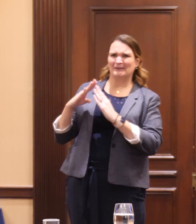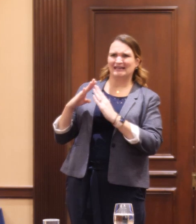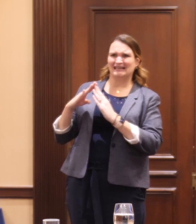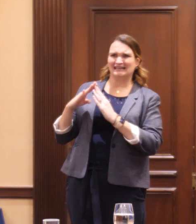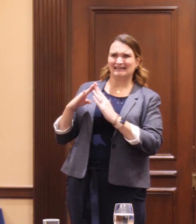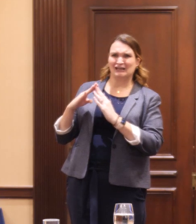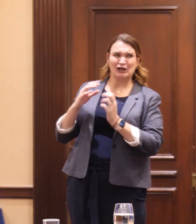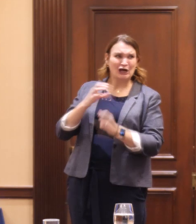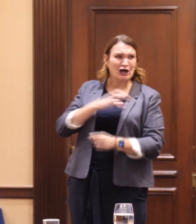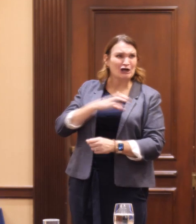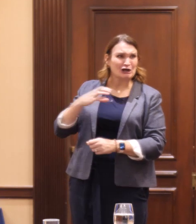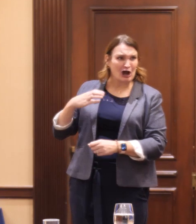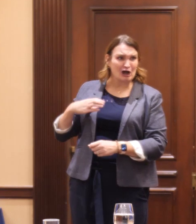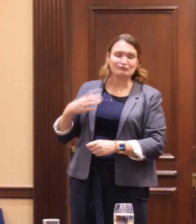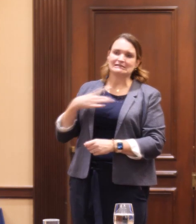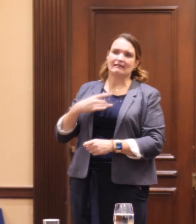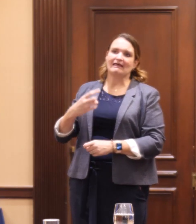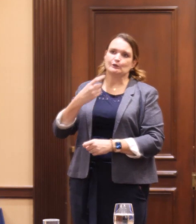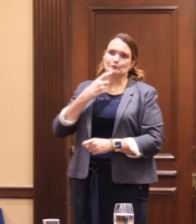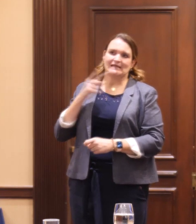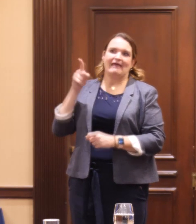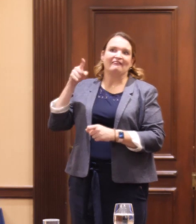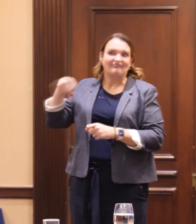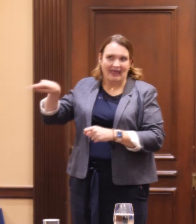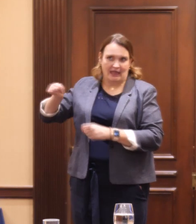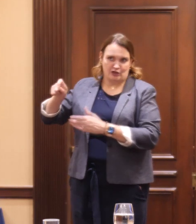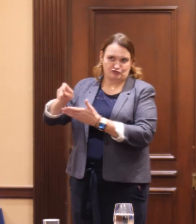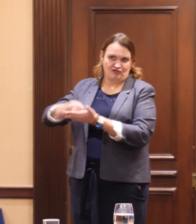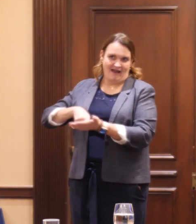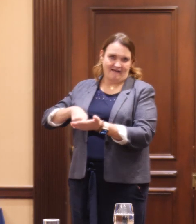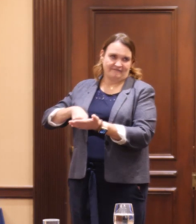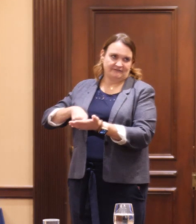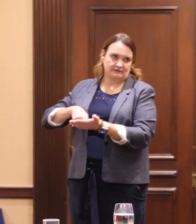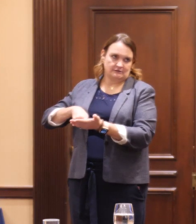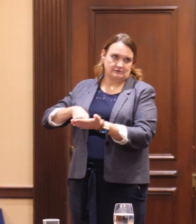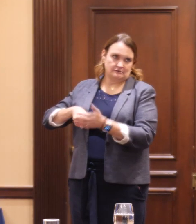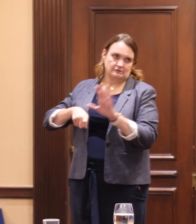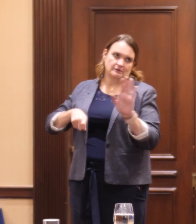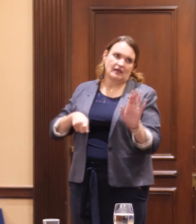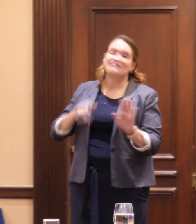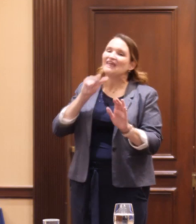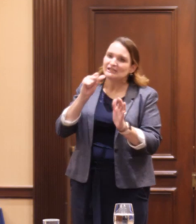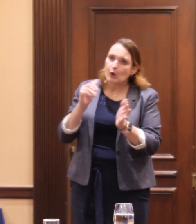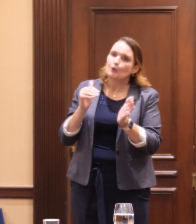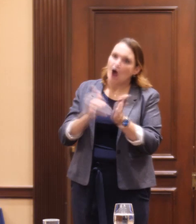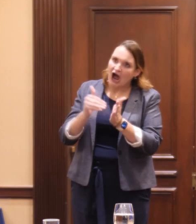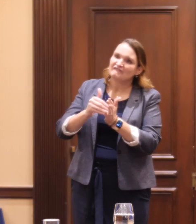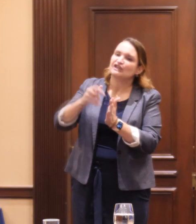of Congress like to say that they draft things. I mean they don't actually often draft whole bills.